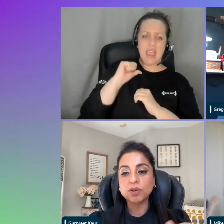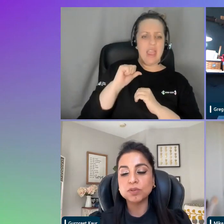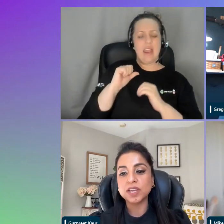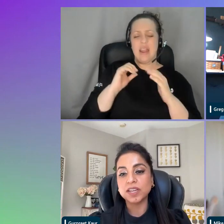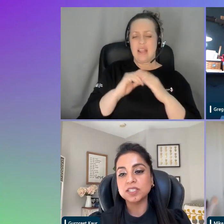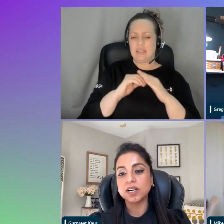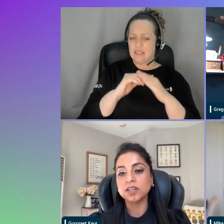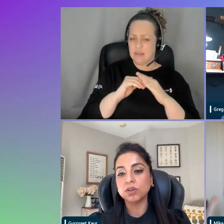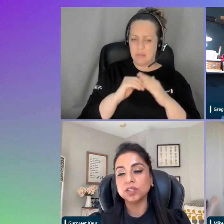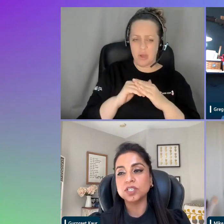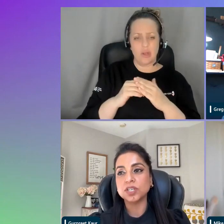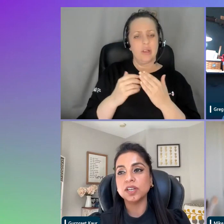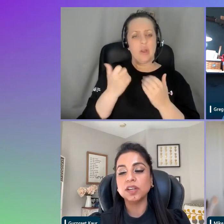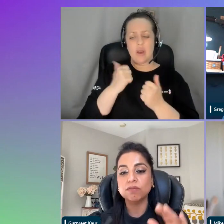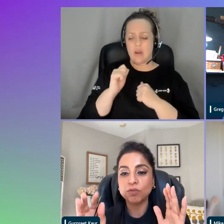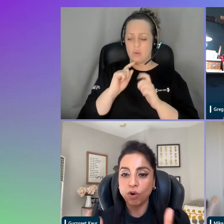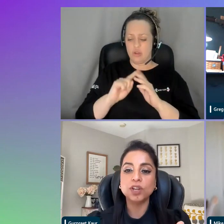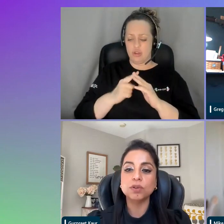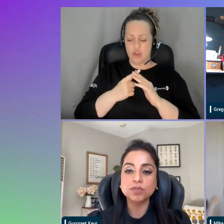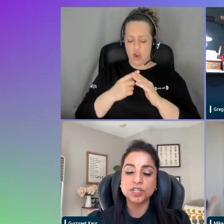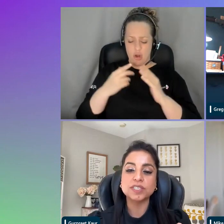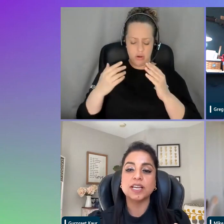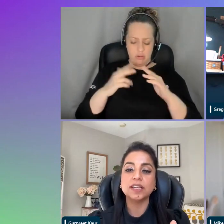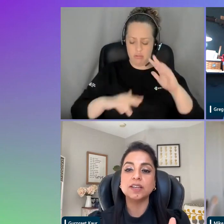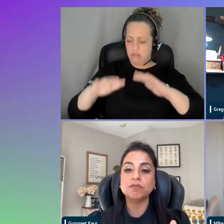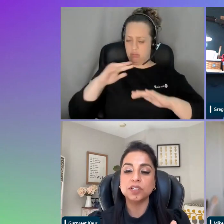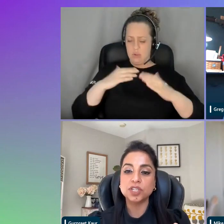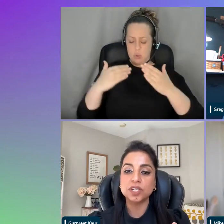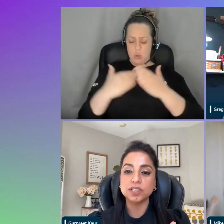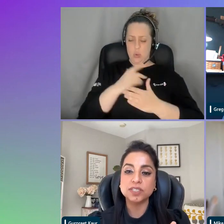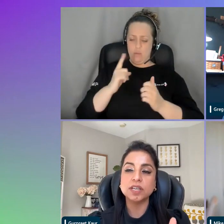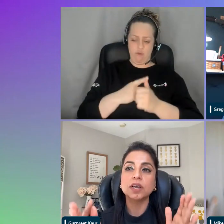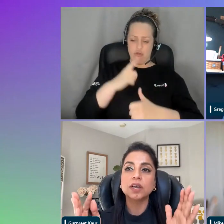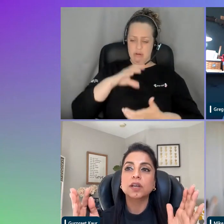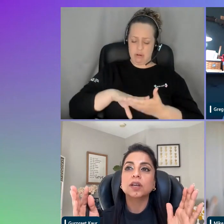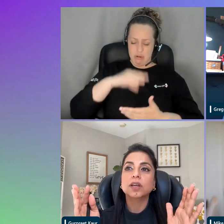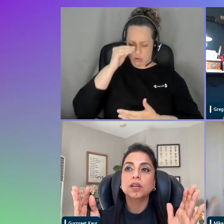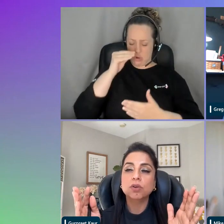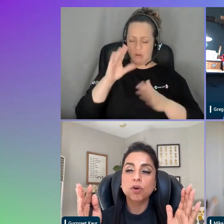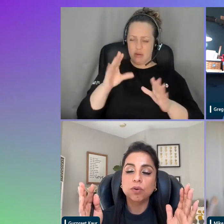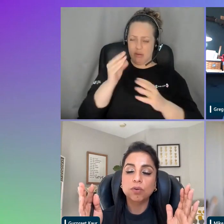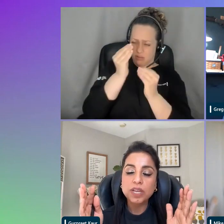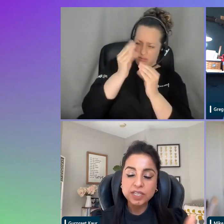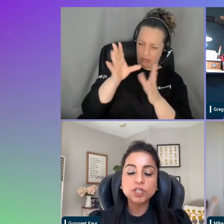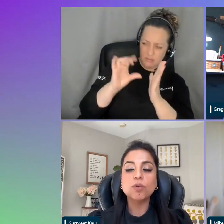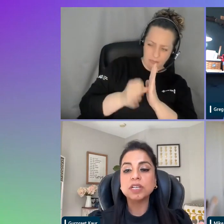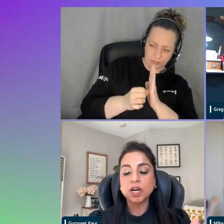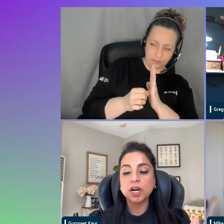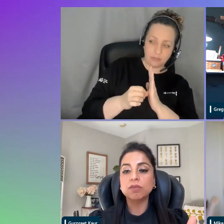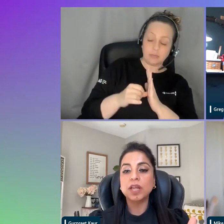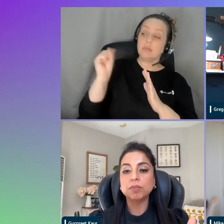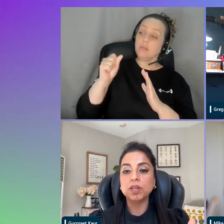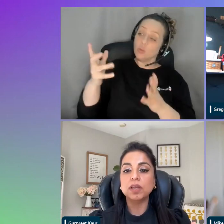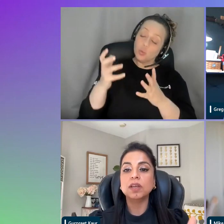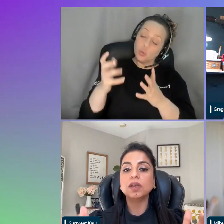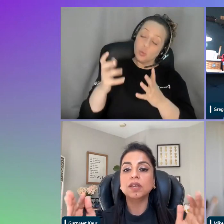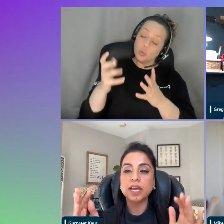Um, I just want to underline something for any accessibility practitioners or somebody who's getting started on their journey for what you just said, which is, you know, yes, you want to